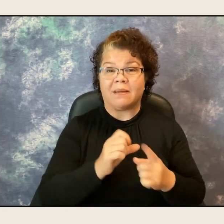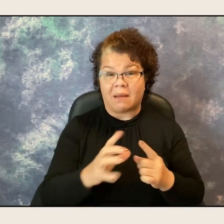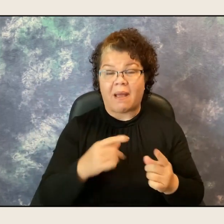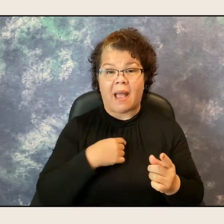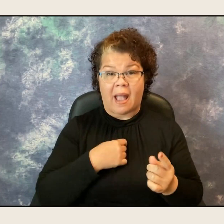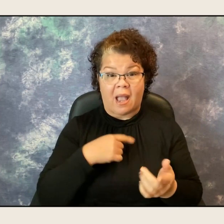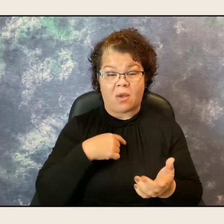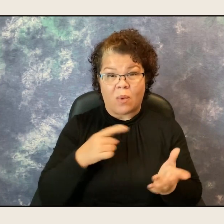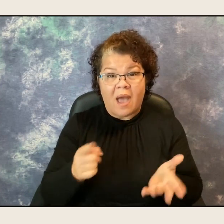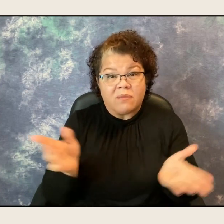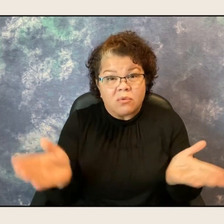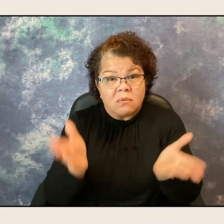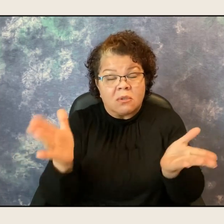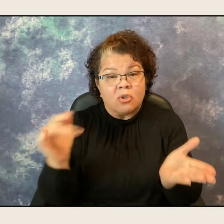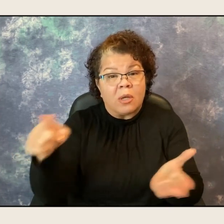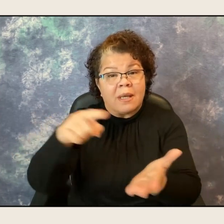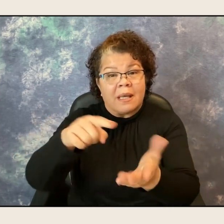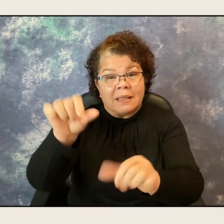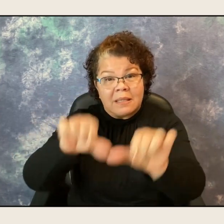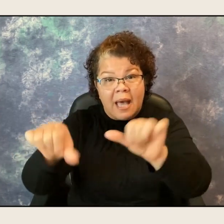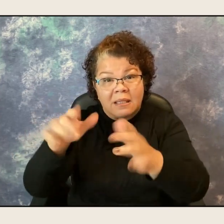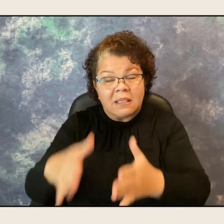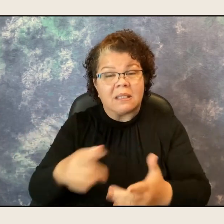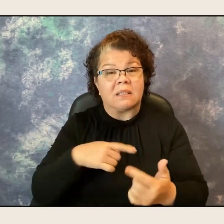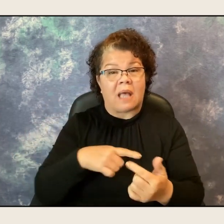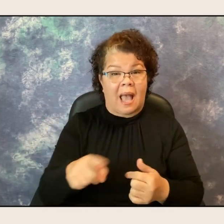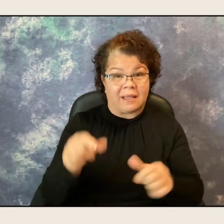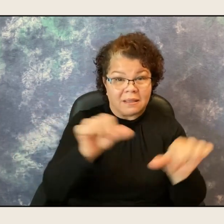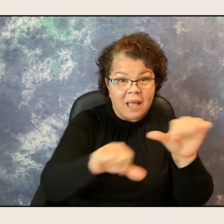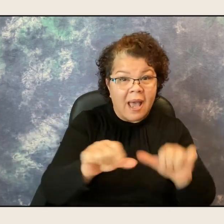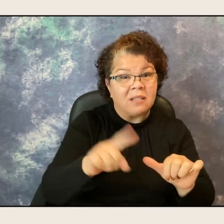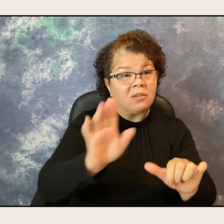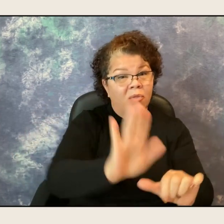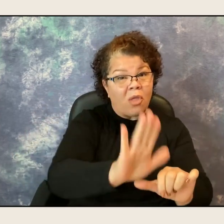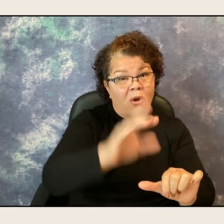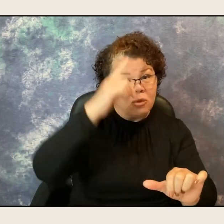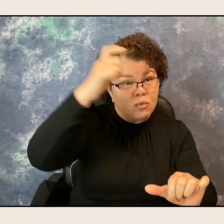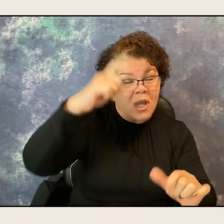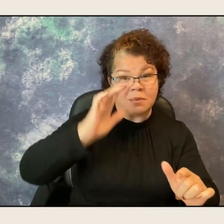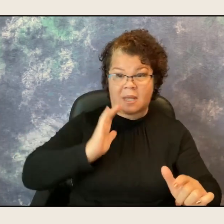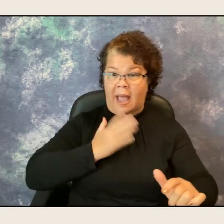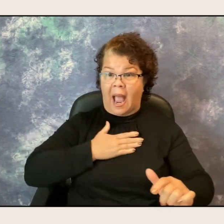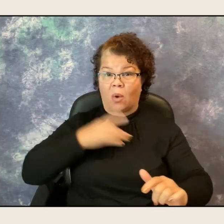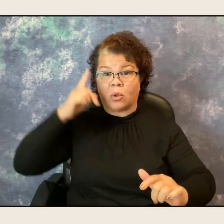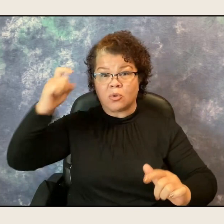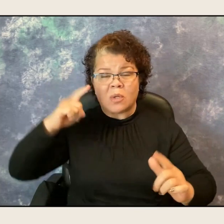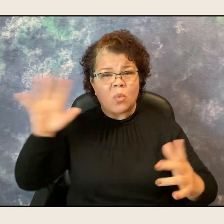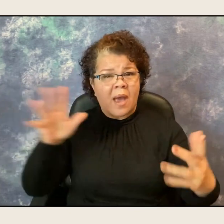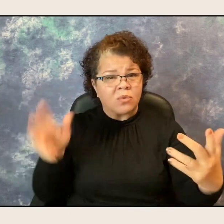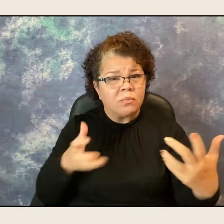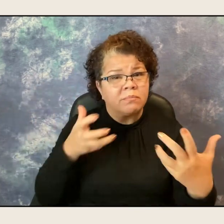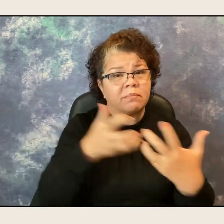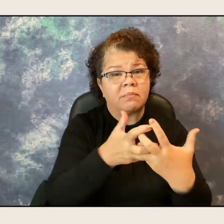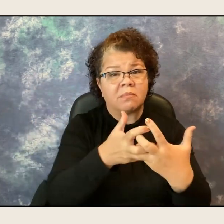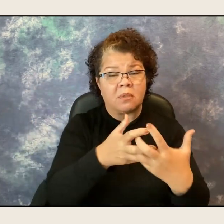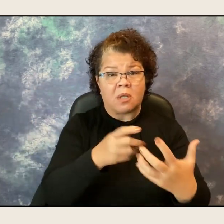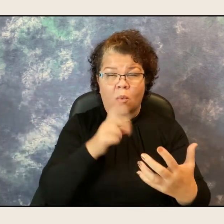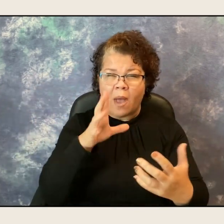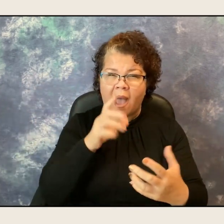as well as the dreams of scientists, not only our own, and to put ourselves in different positions.